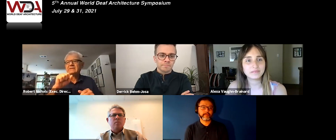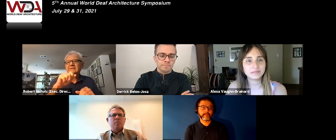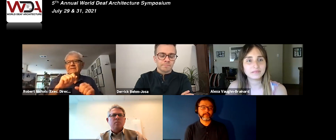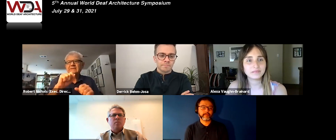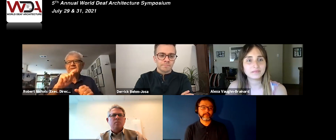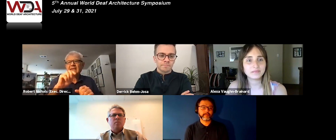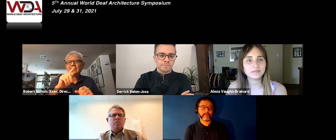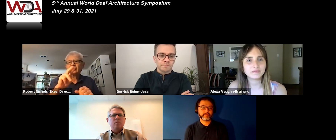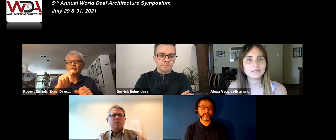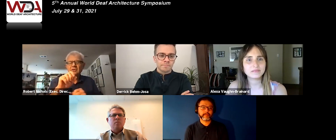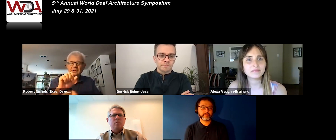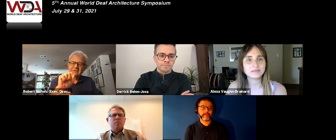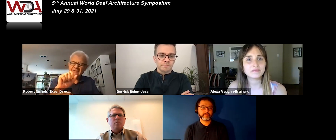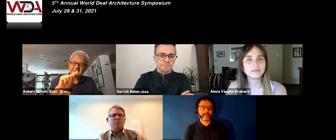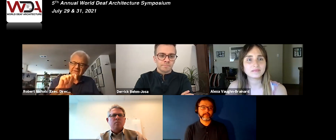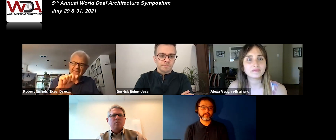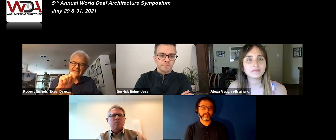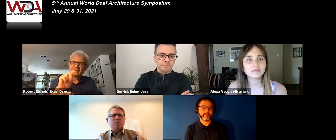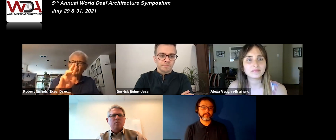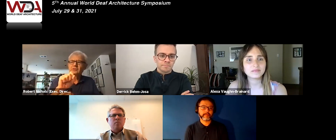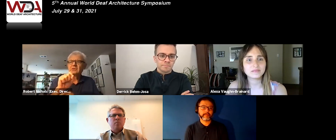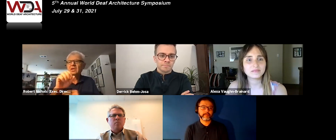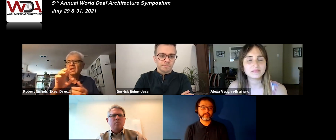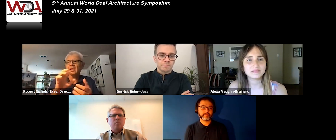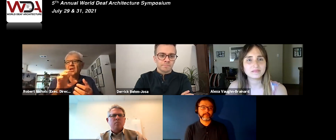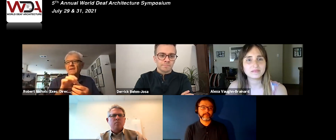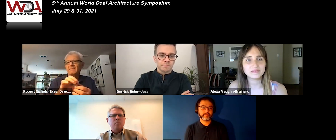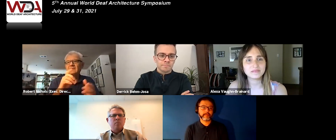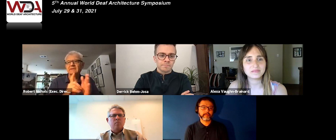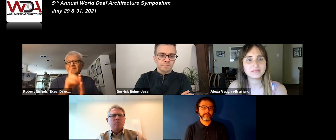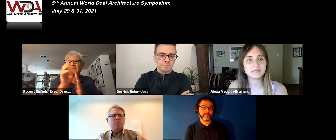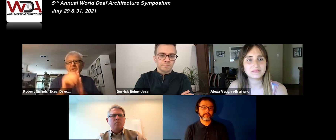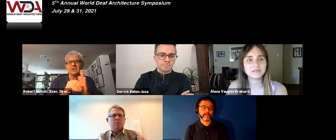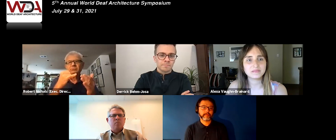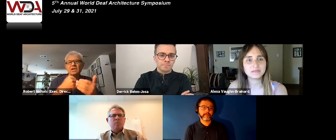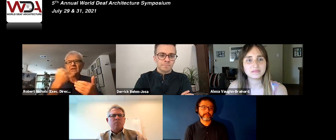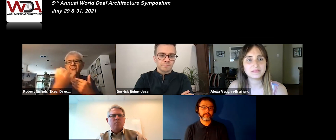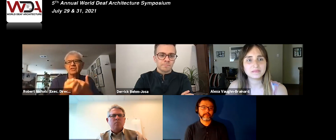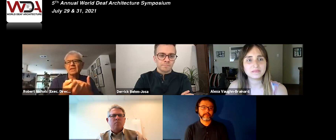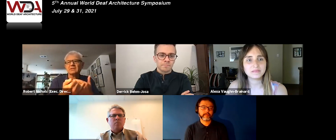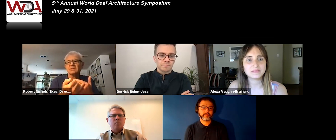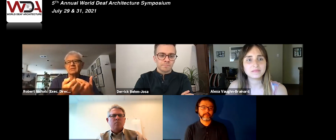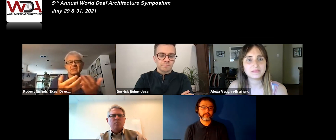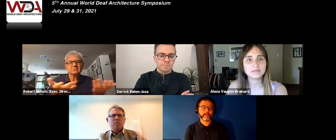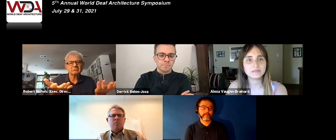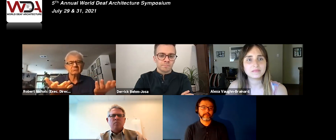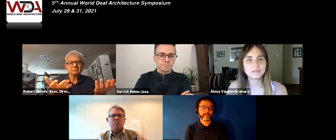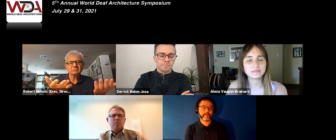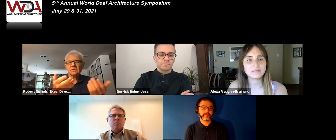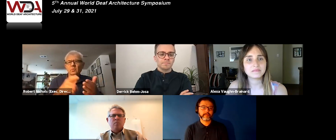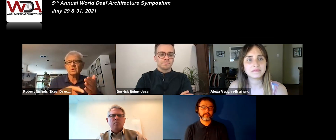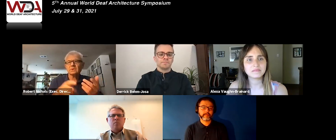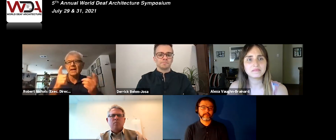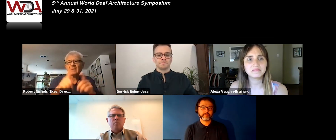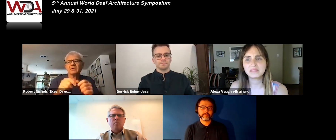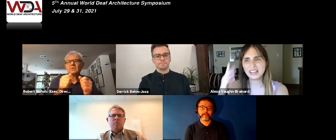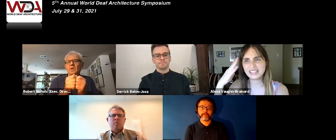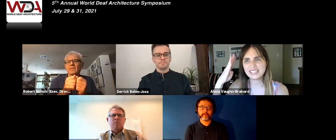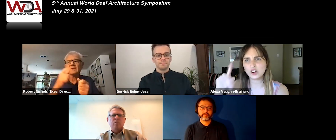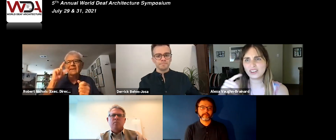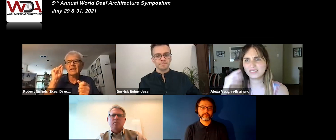What is the latest status regarding the development project?